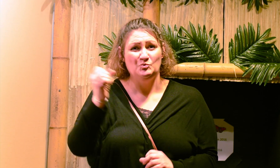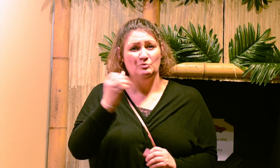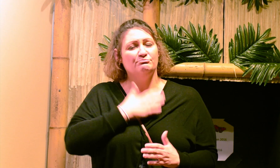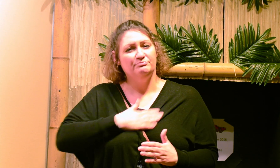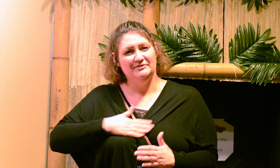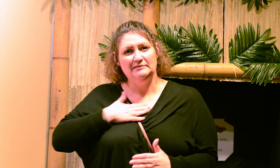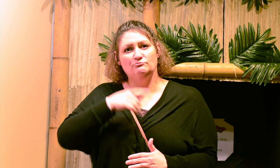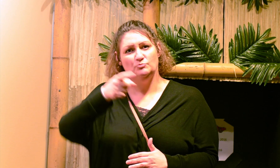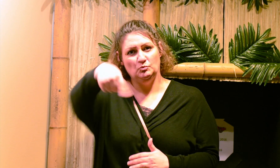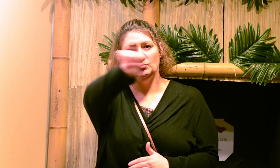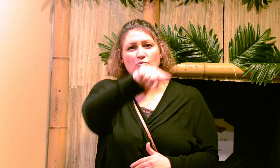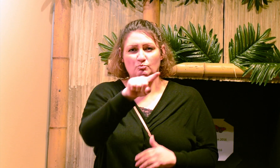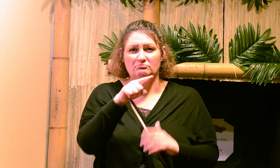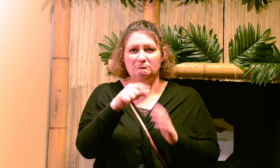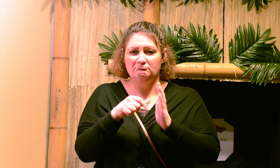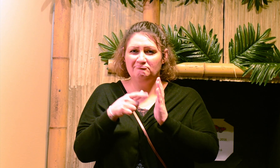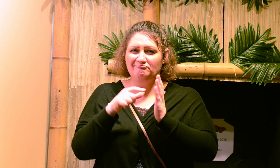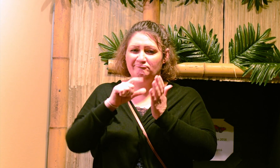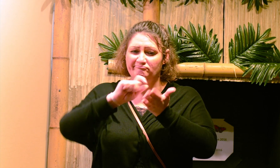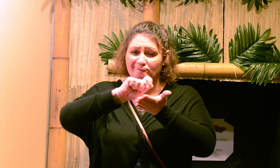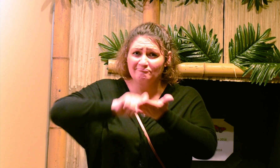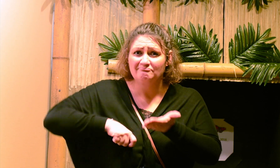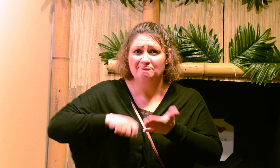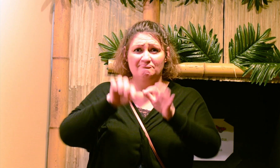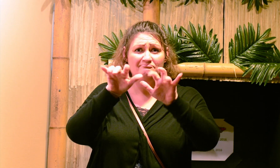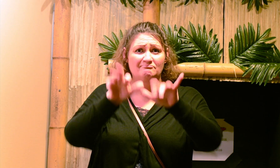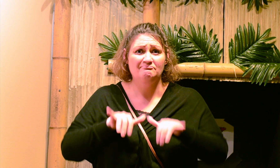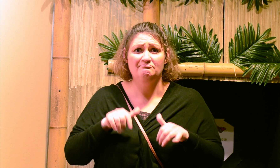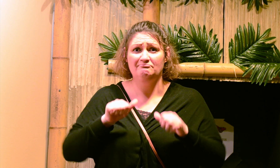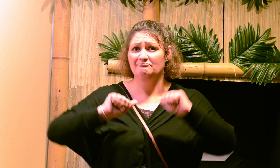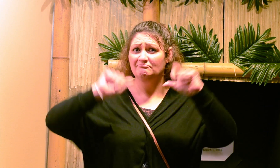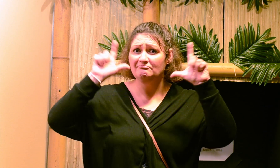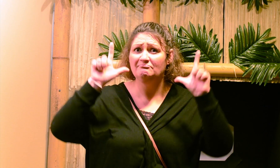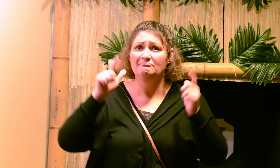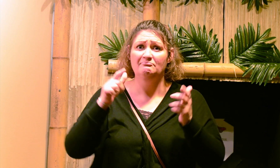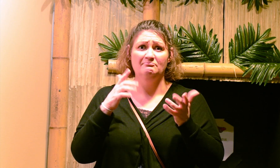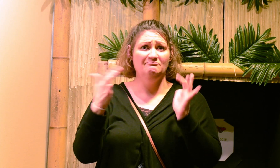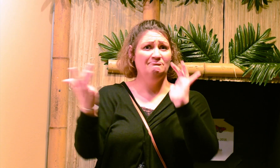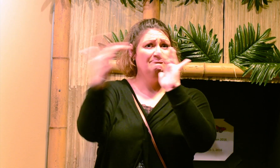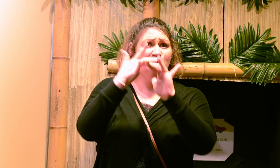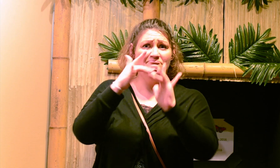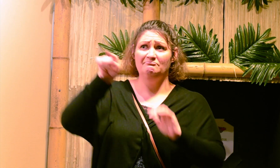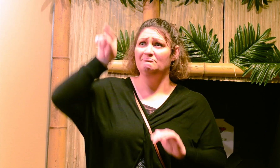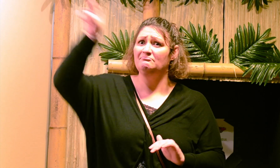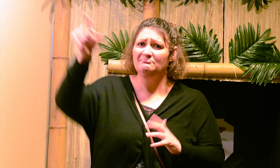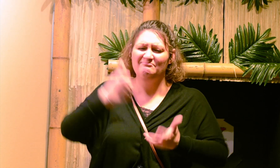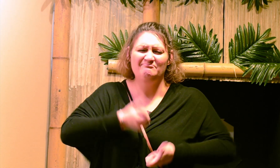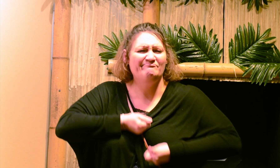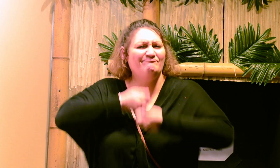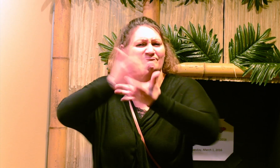I want to ask you to write or type up a letter, make a vlog, get in touch with them and express yourself.